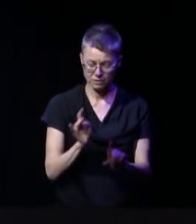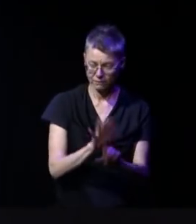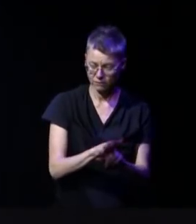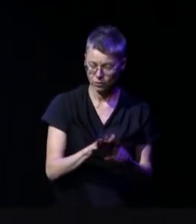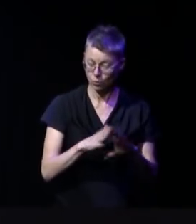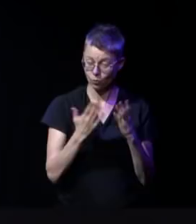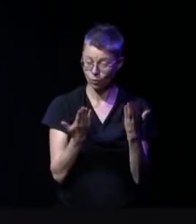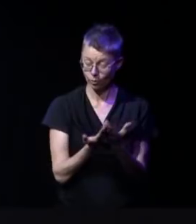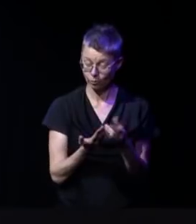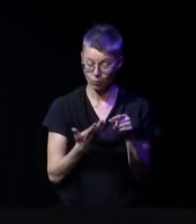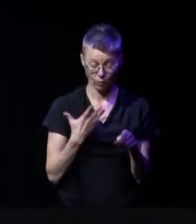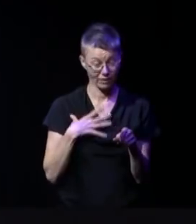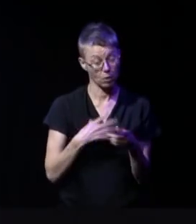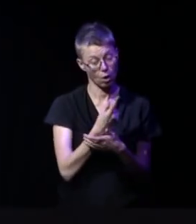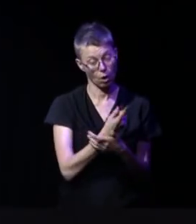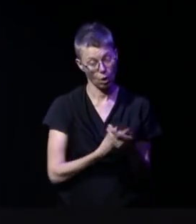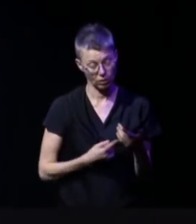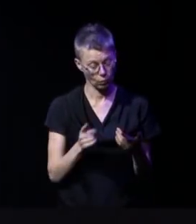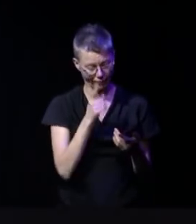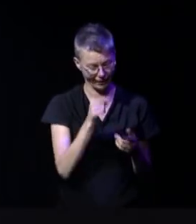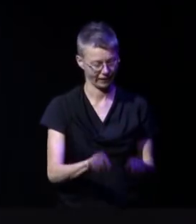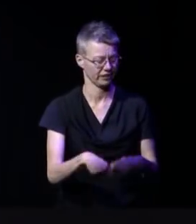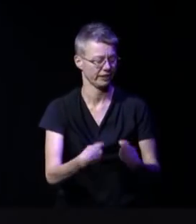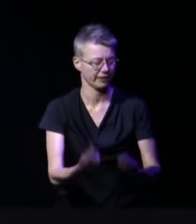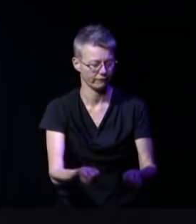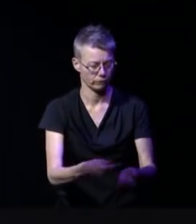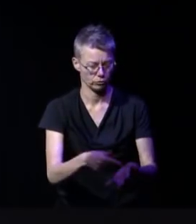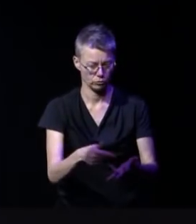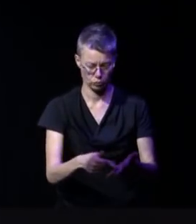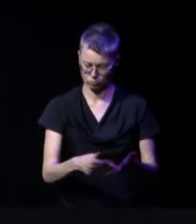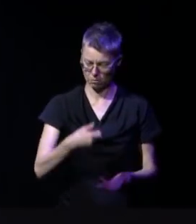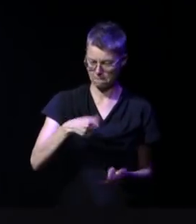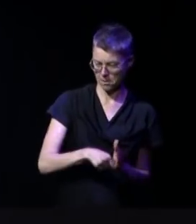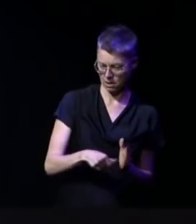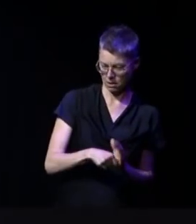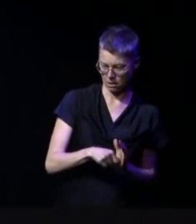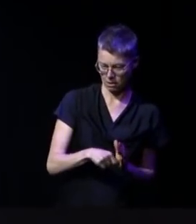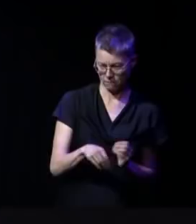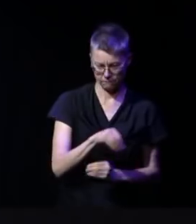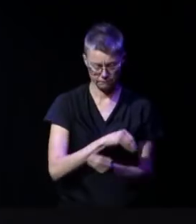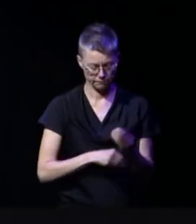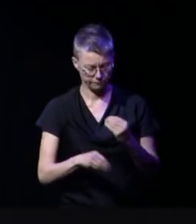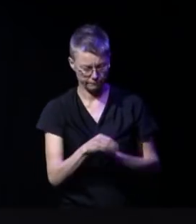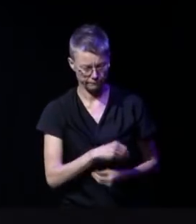that wants them only for what they can contribute to the bottom line. We don't have to look any further